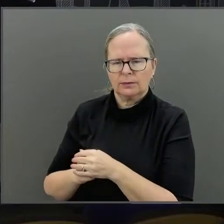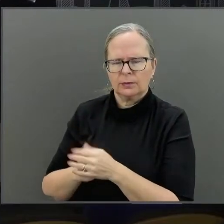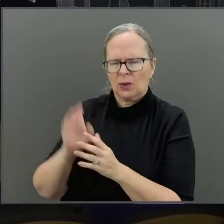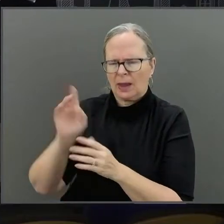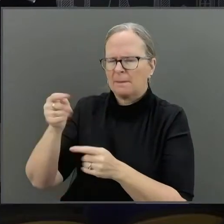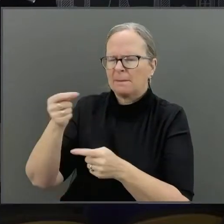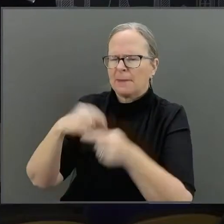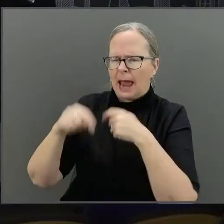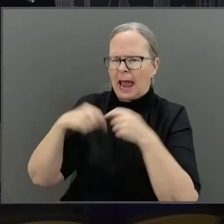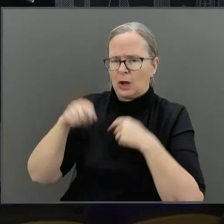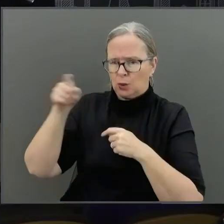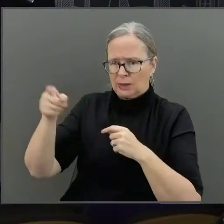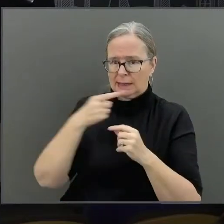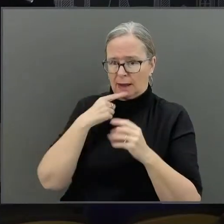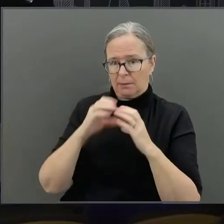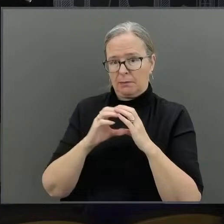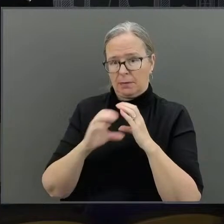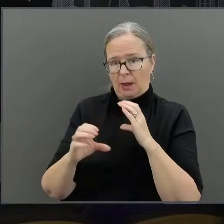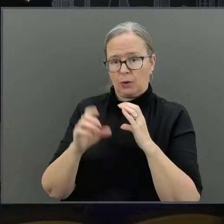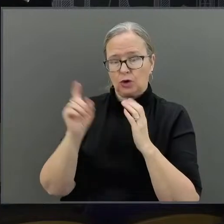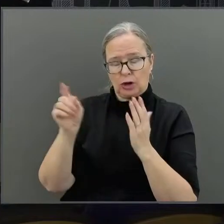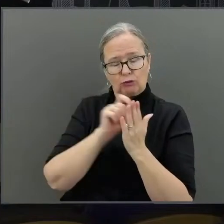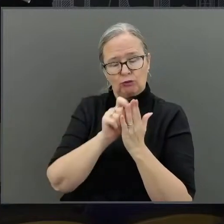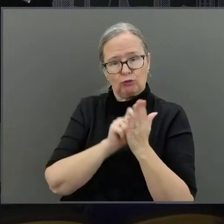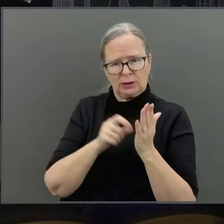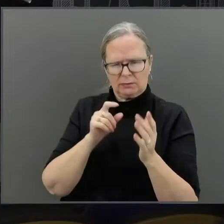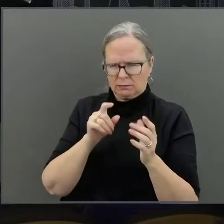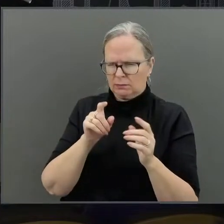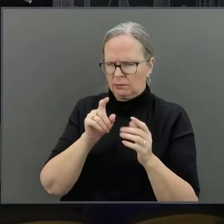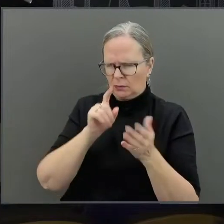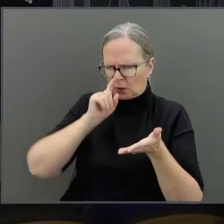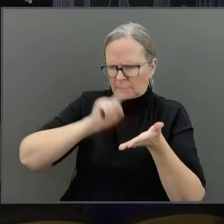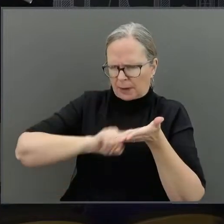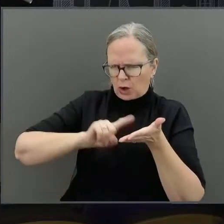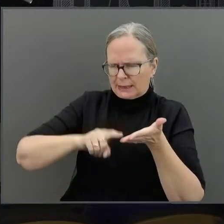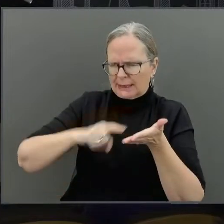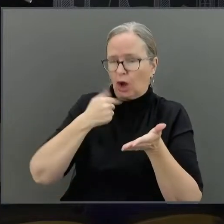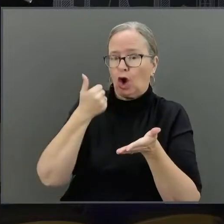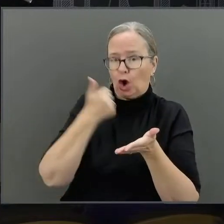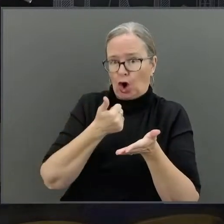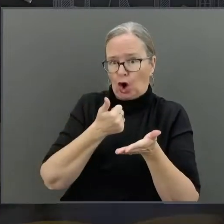about the 98% of pipes that you're telling us are good to very good yeah so thanks for the question